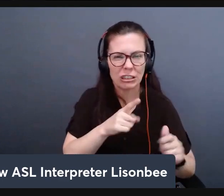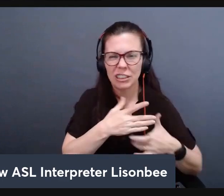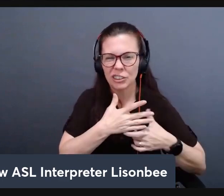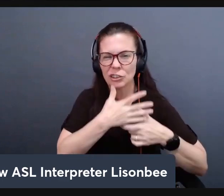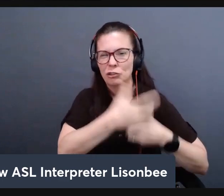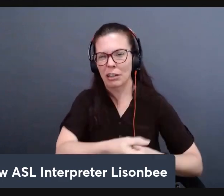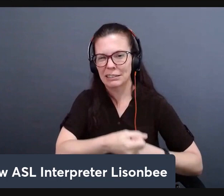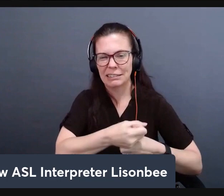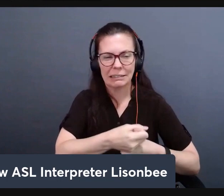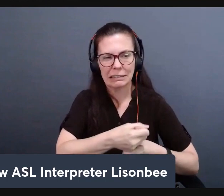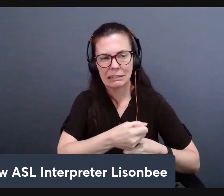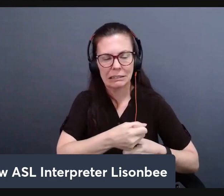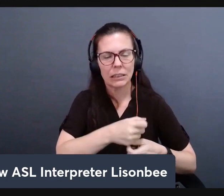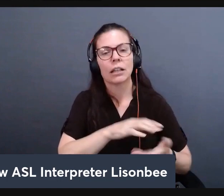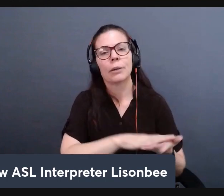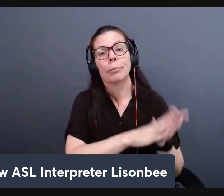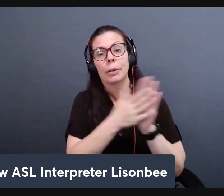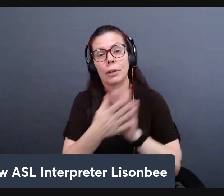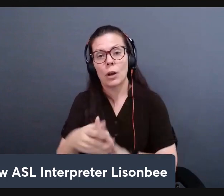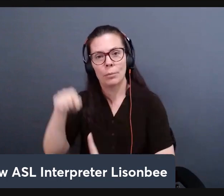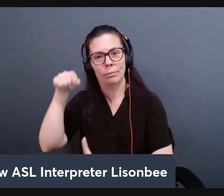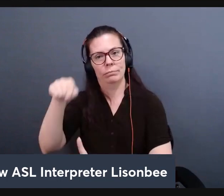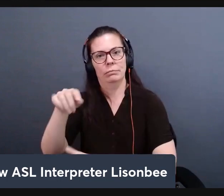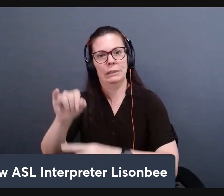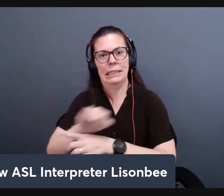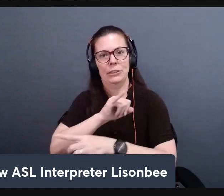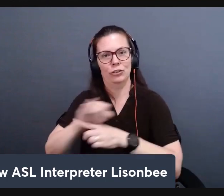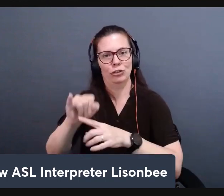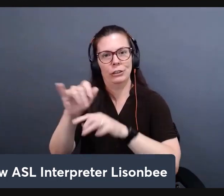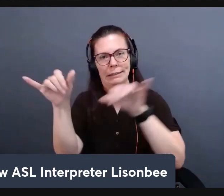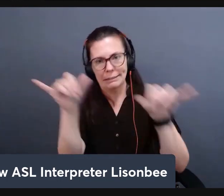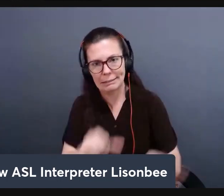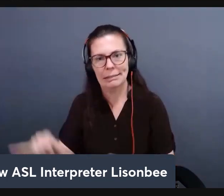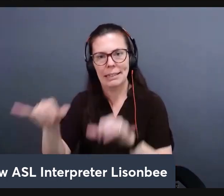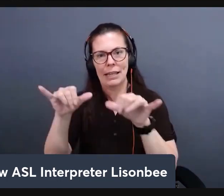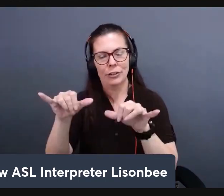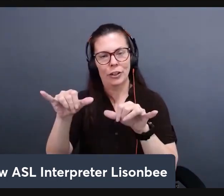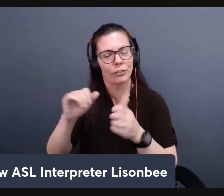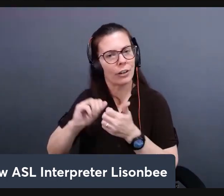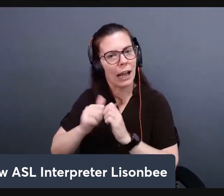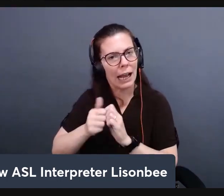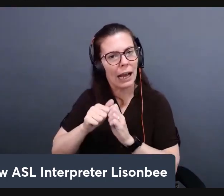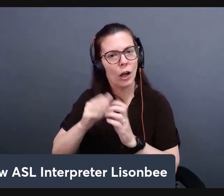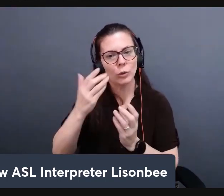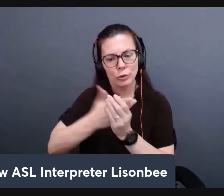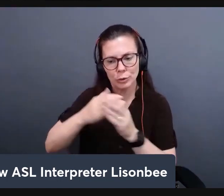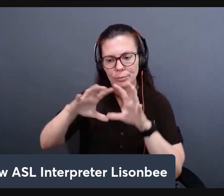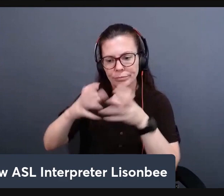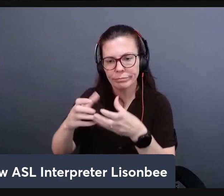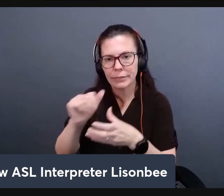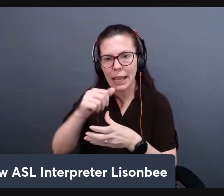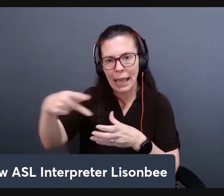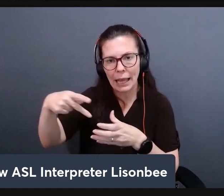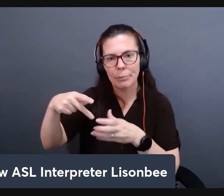to being an actual industry standard for how to package up your application and distribute it.